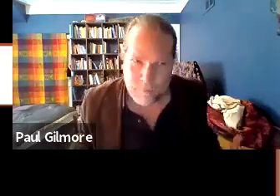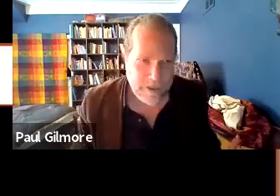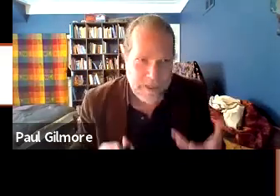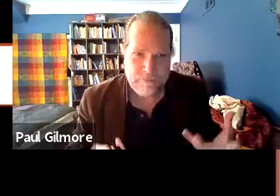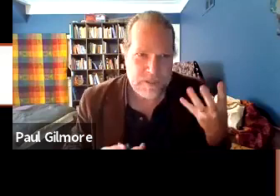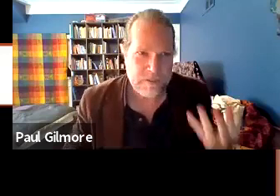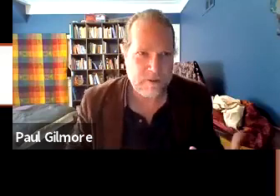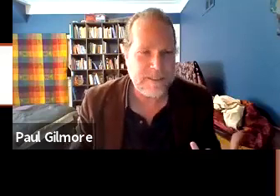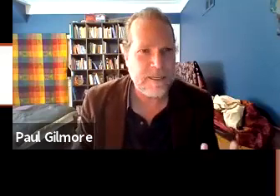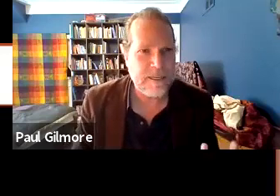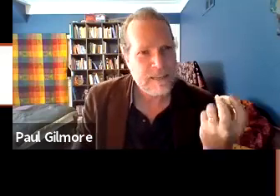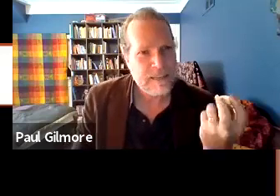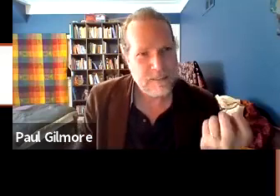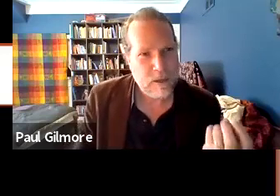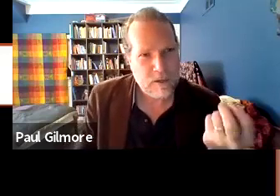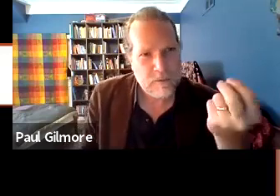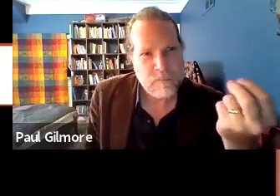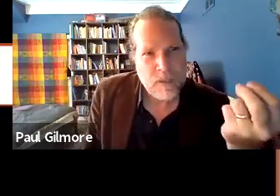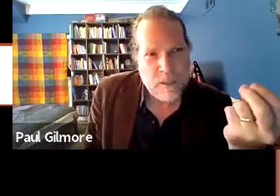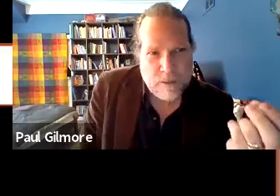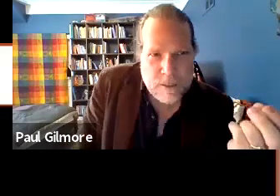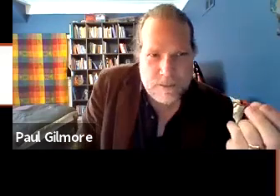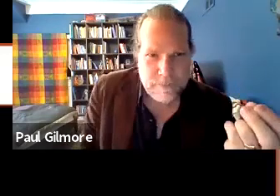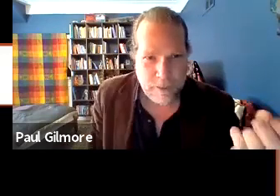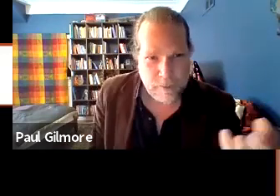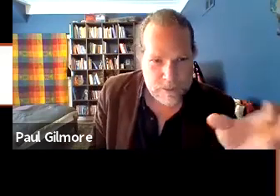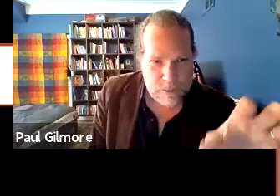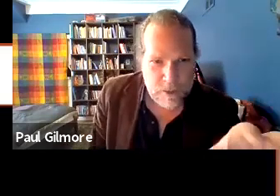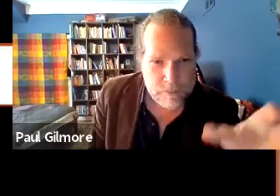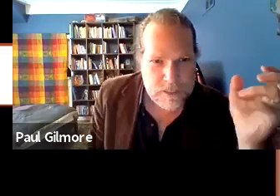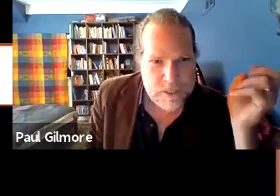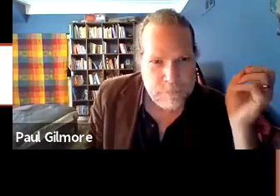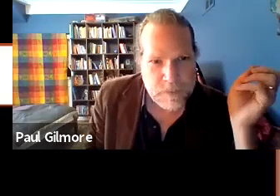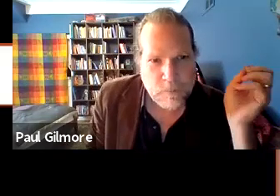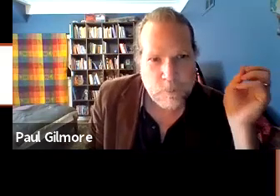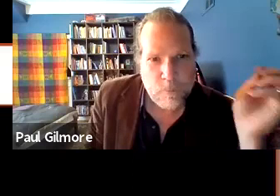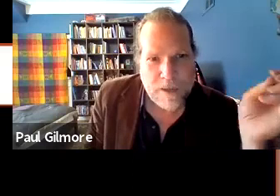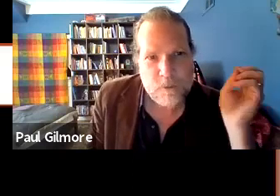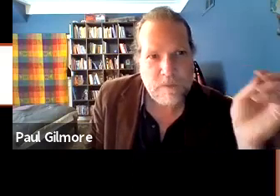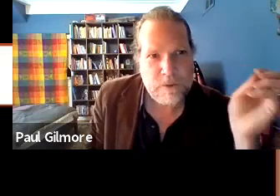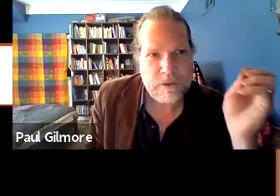away, you have this other idea that, oh, the notice the poem it says, the wretched refuse